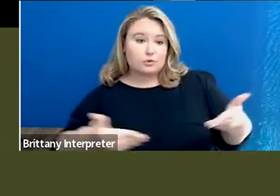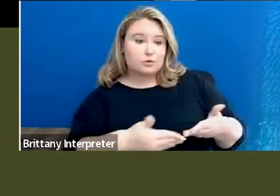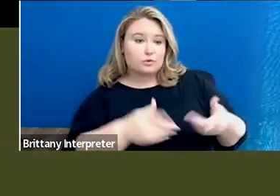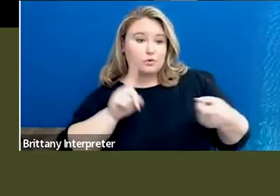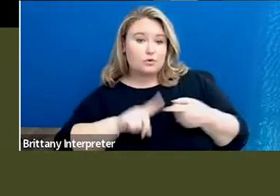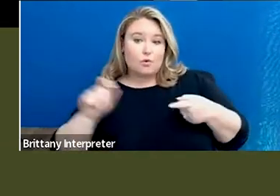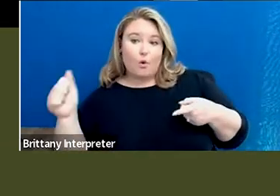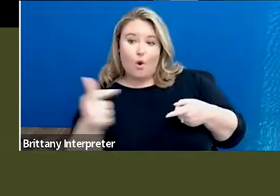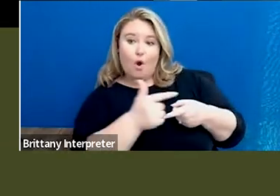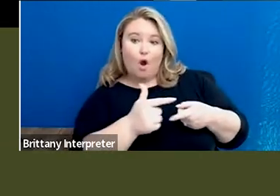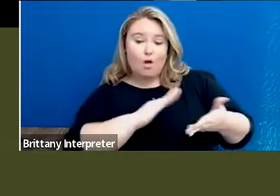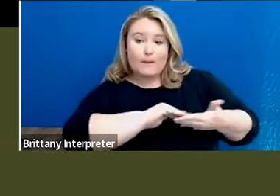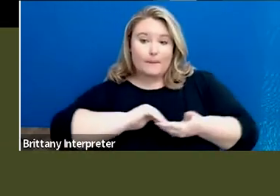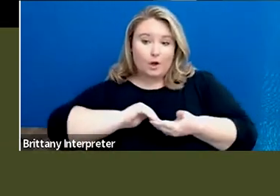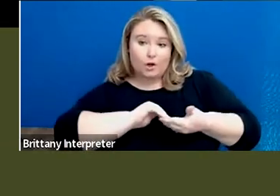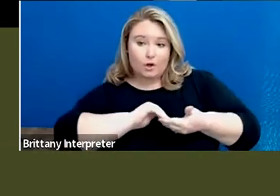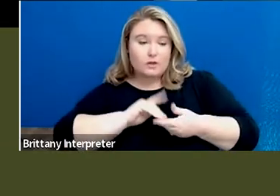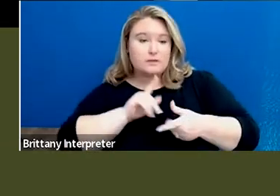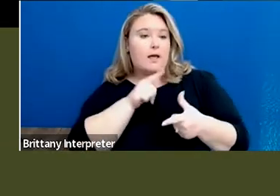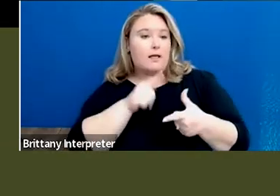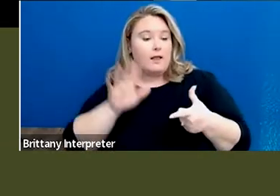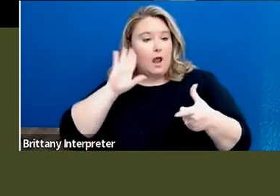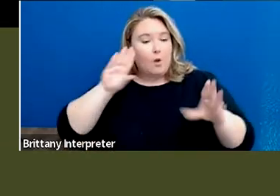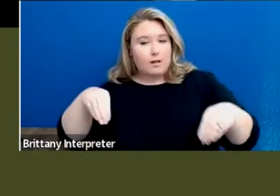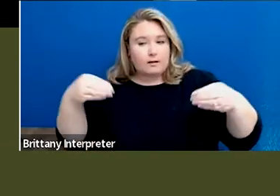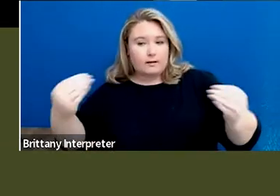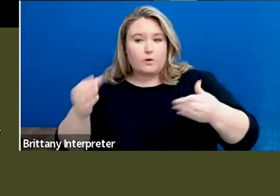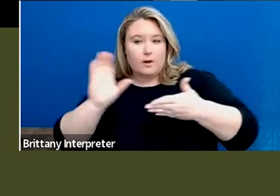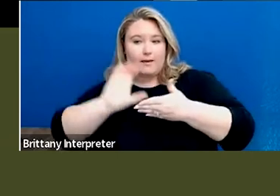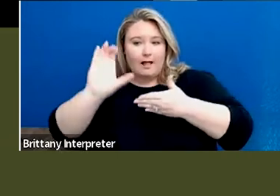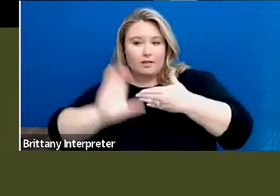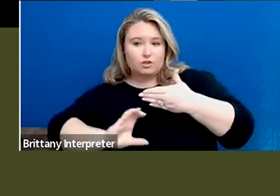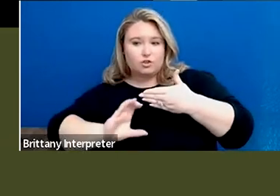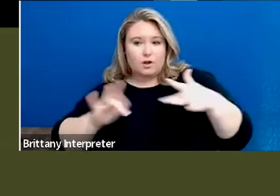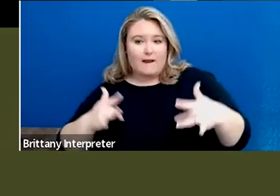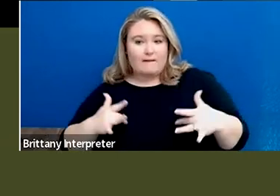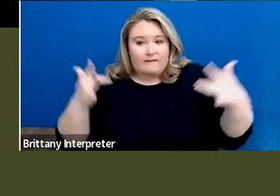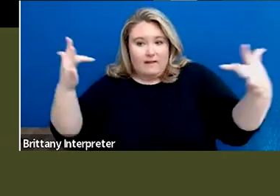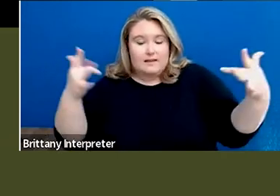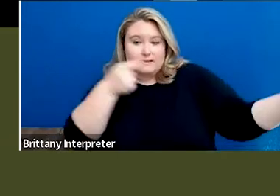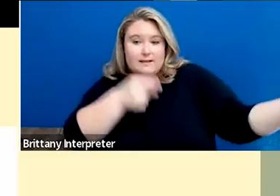and then give you some calendar of events of things that are coming up that you might find interesting.